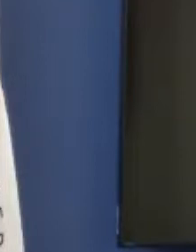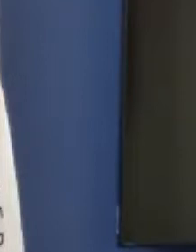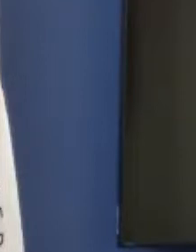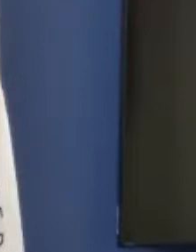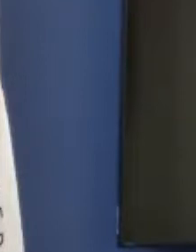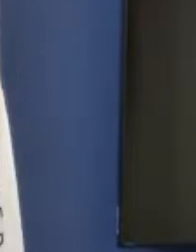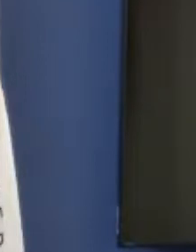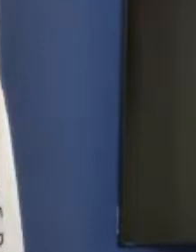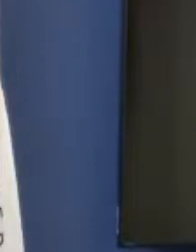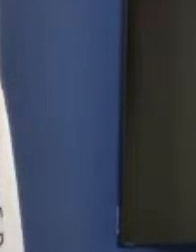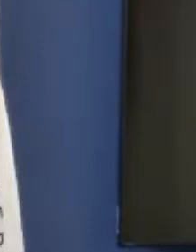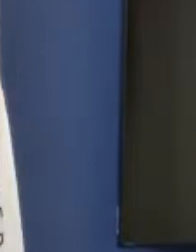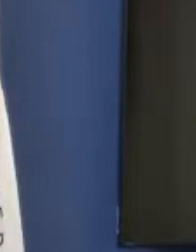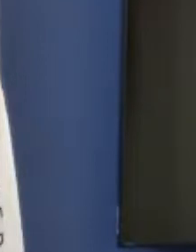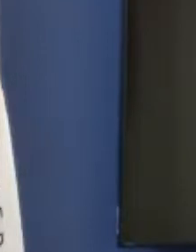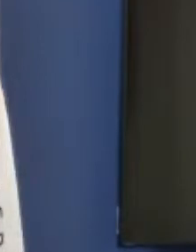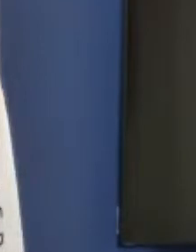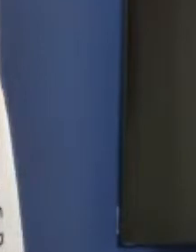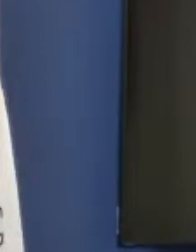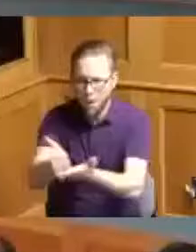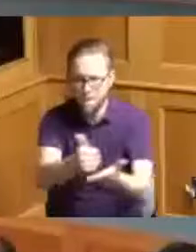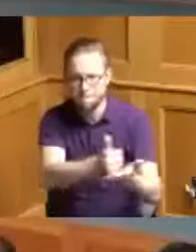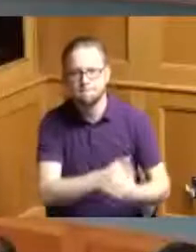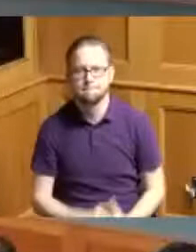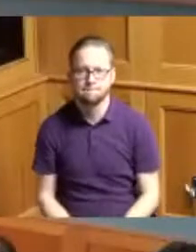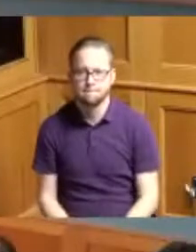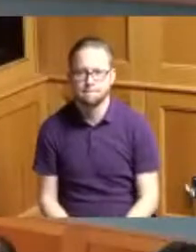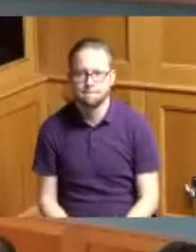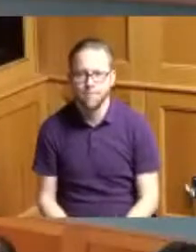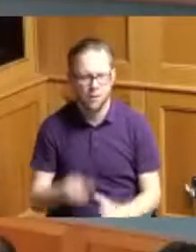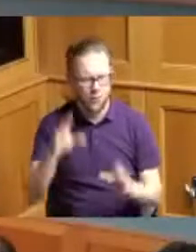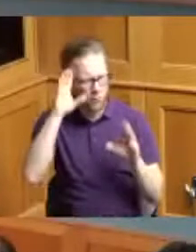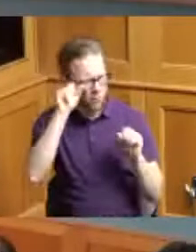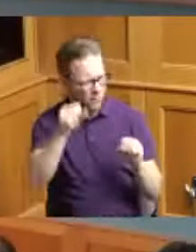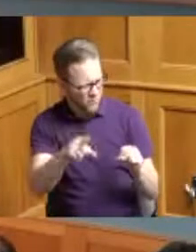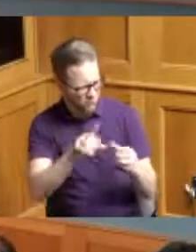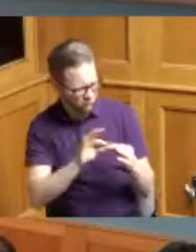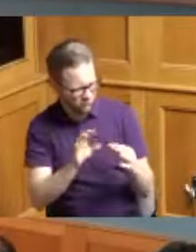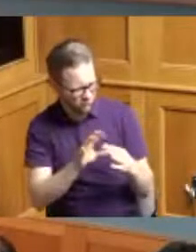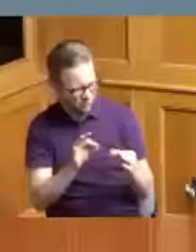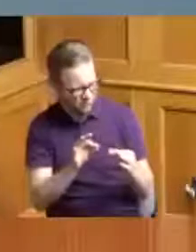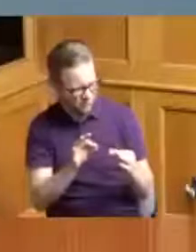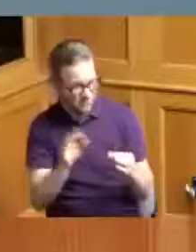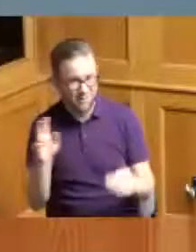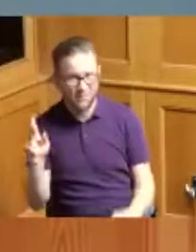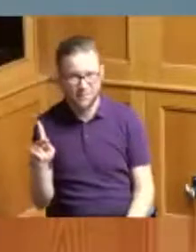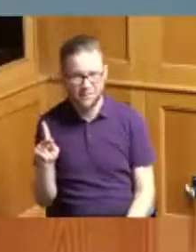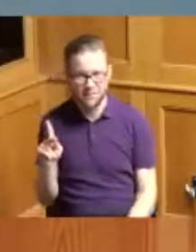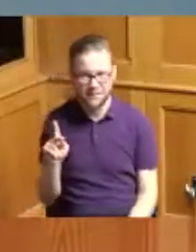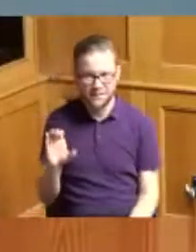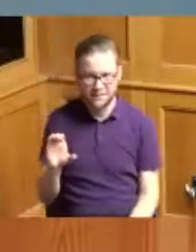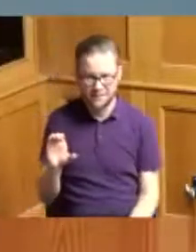help in both cities absolutely and I think I heard you say that the Kansas Citians will be